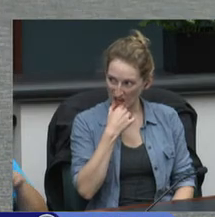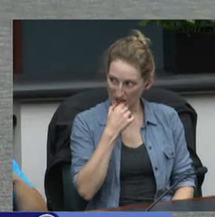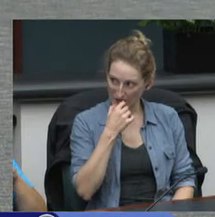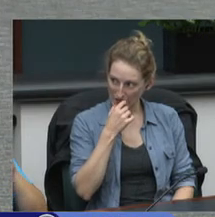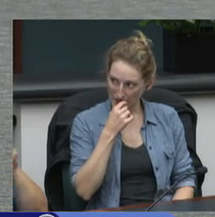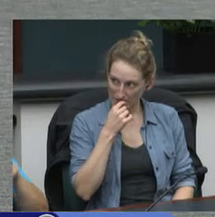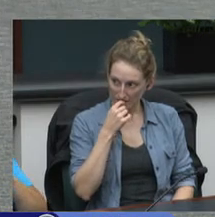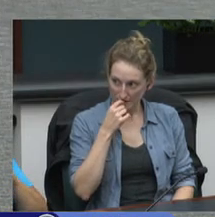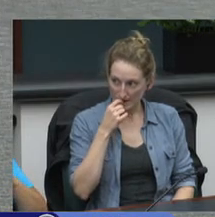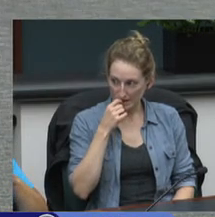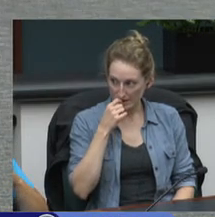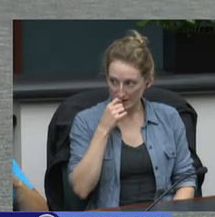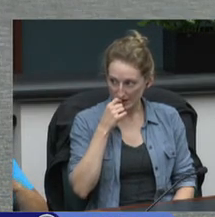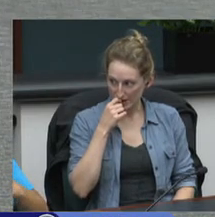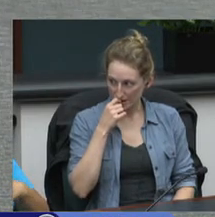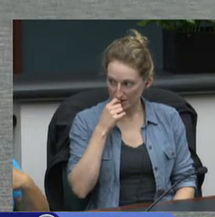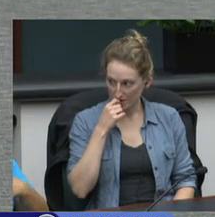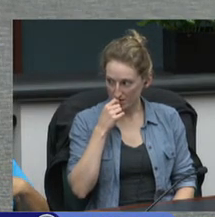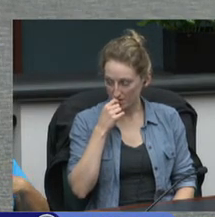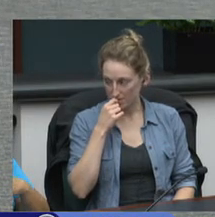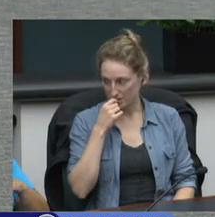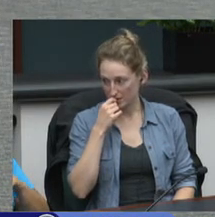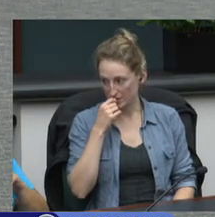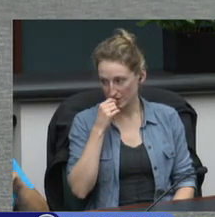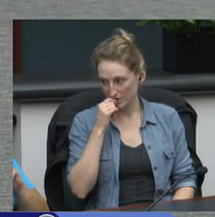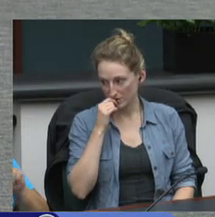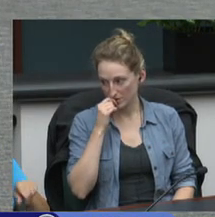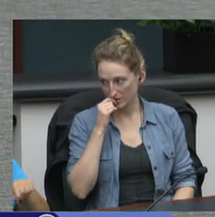might entertain an answer when we come back to comments so we're not going to